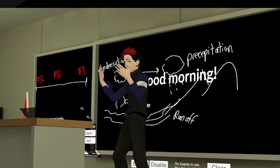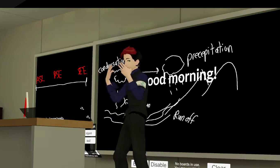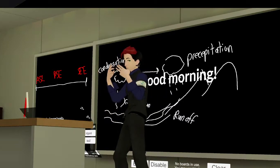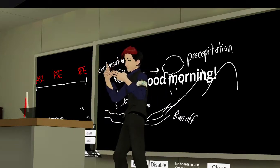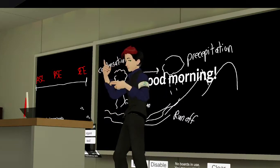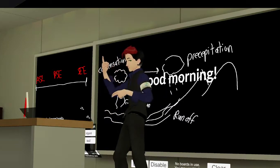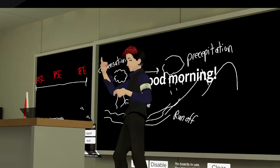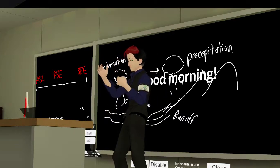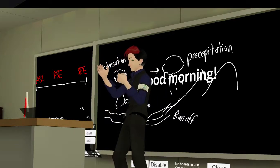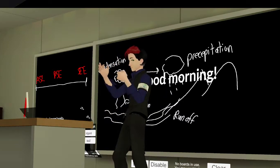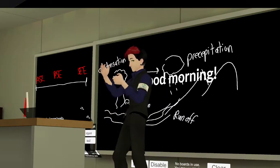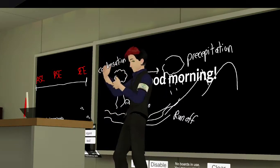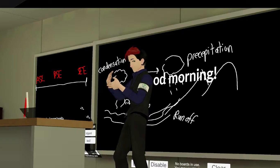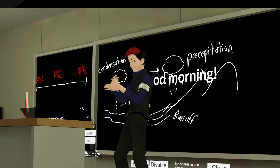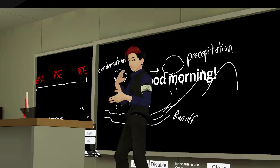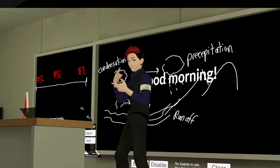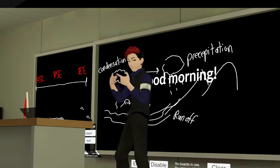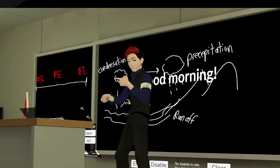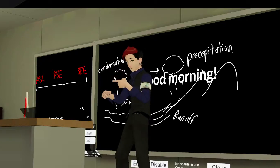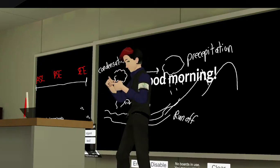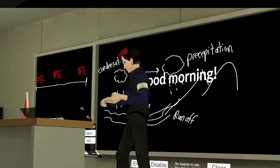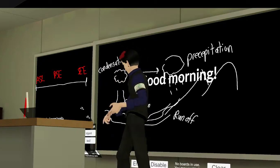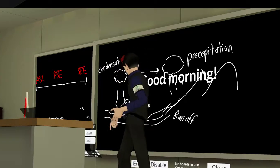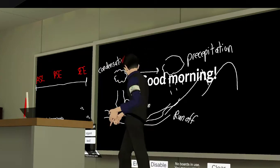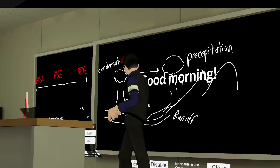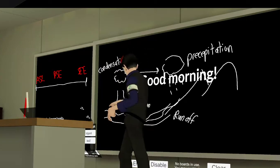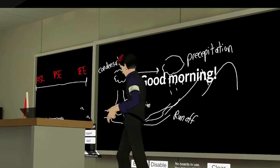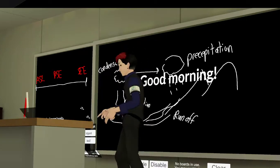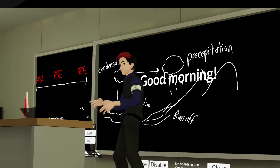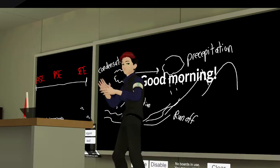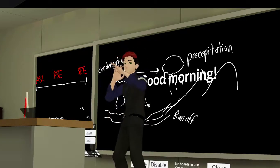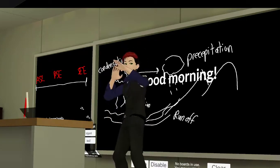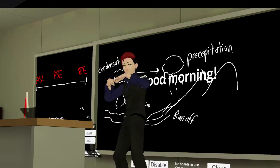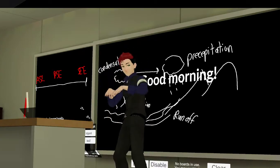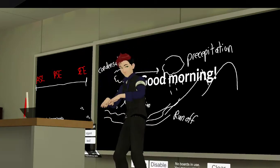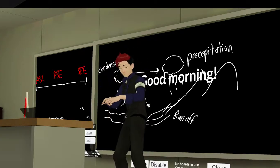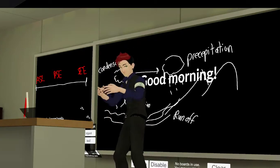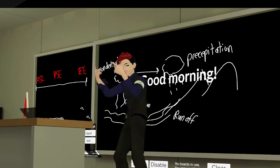see if you're going to understand the water cycle